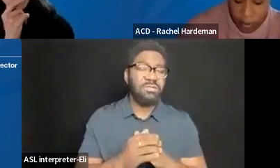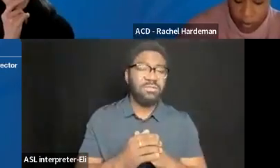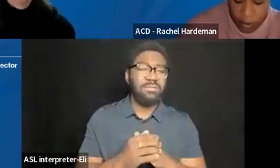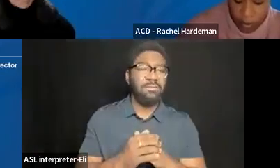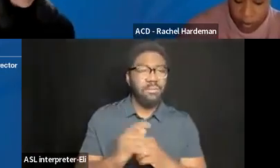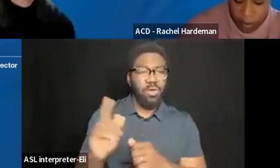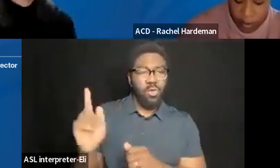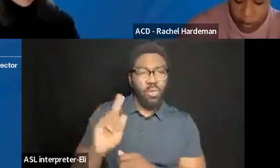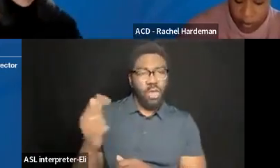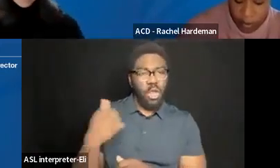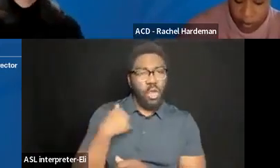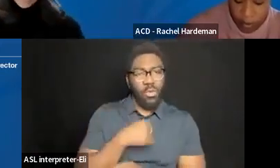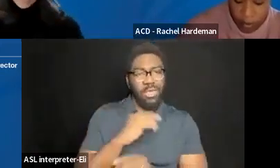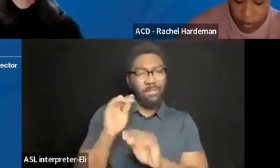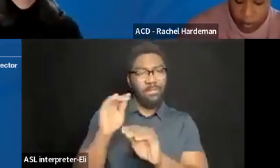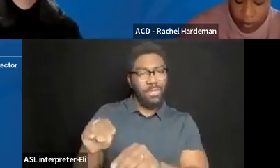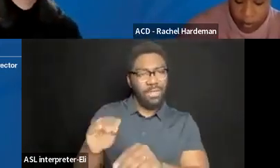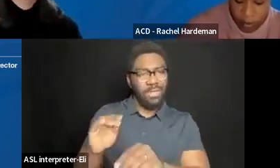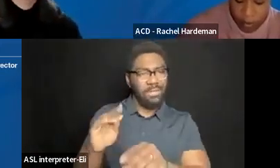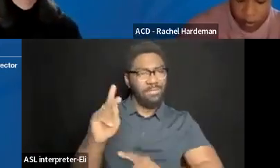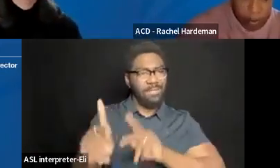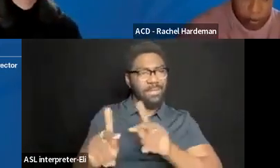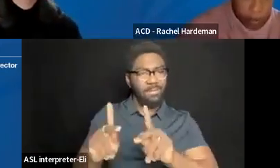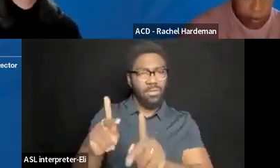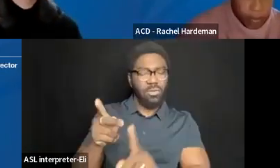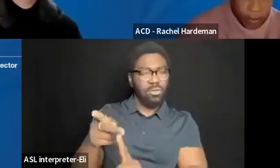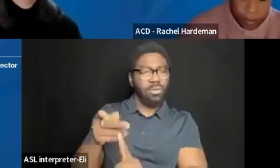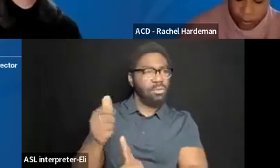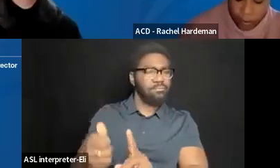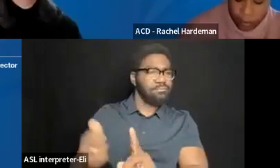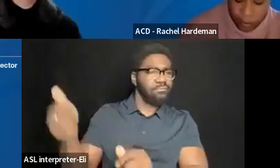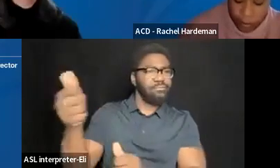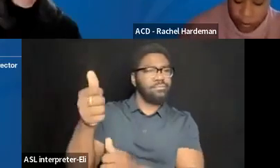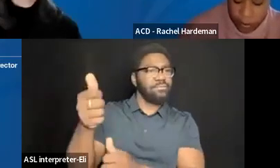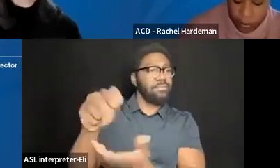in an organization doesn't always fix many of the problems in an organization.